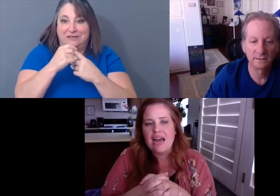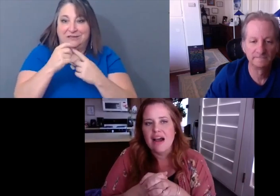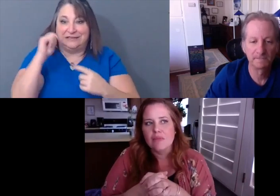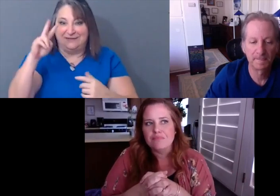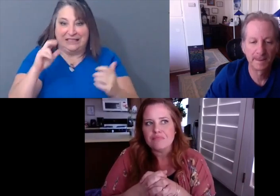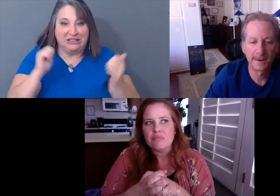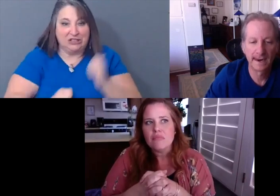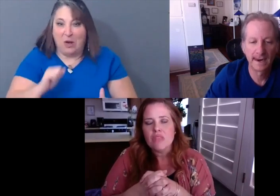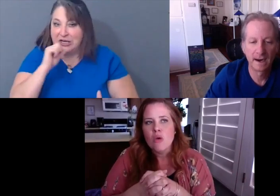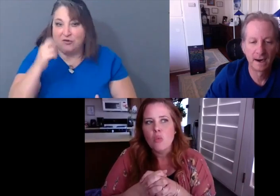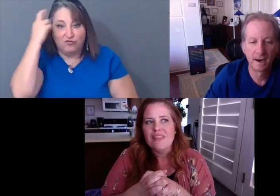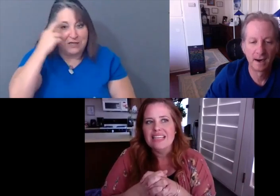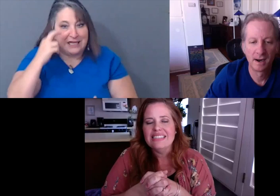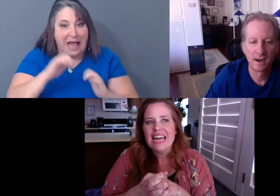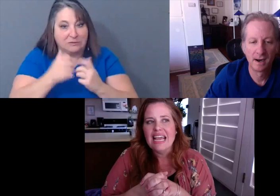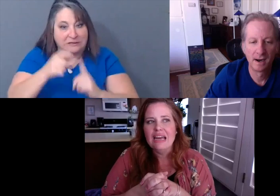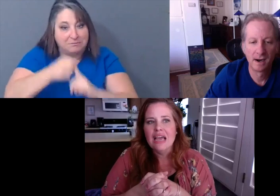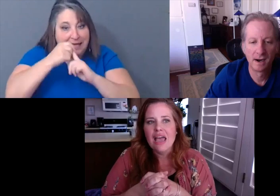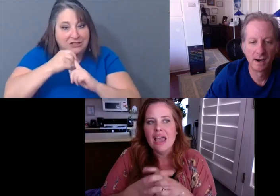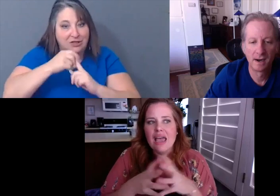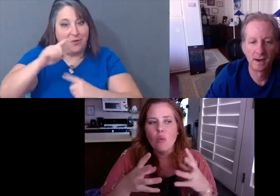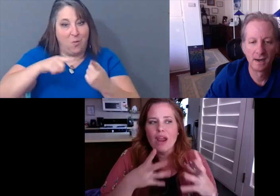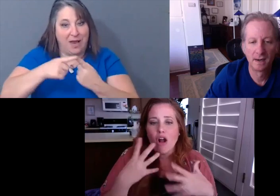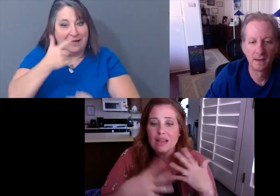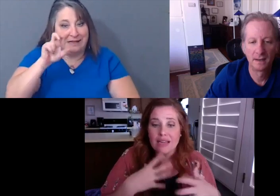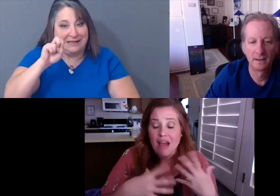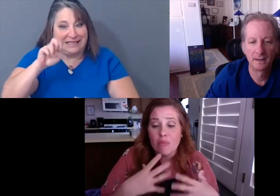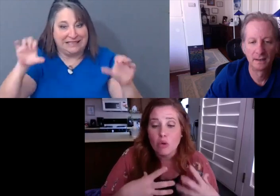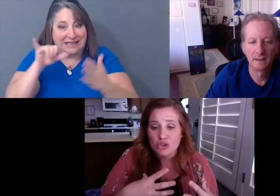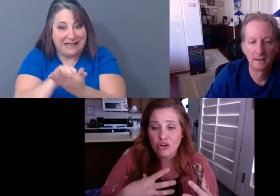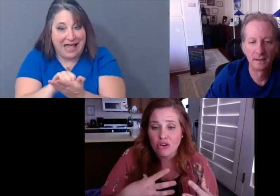When they did it, we all got emotional